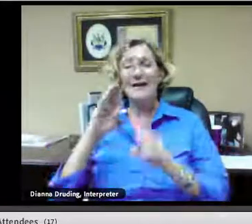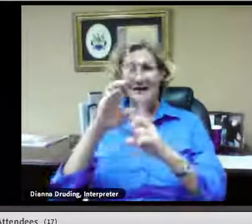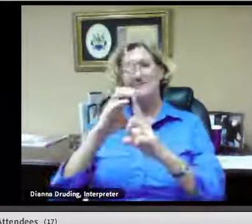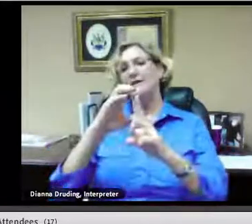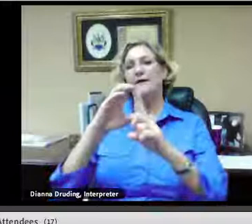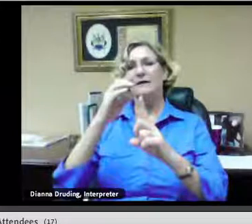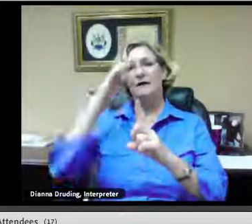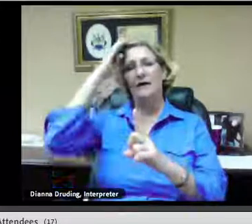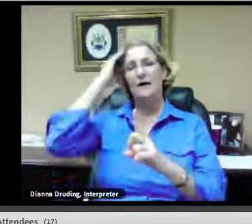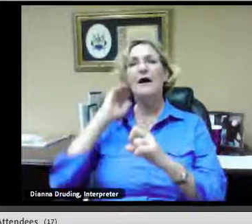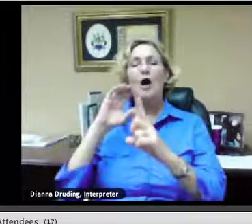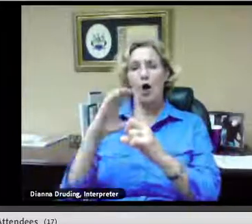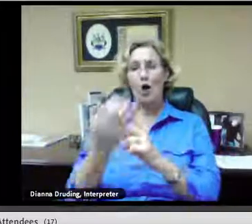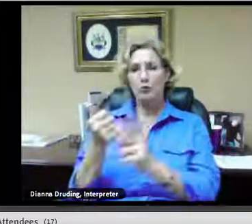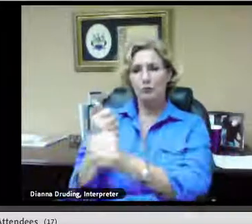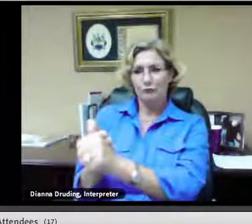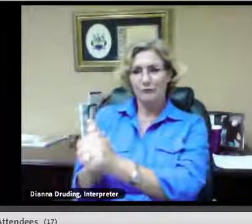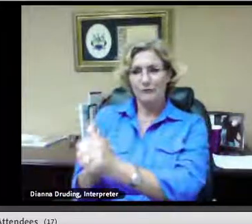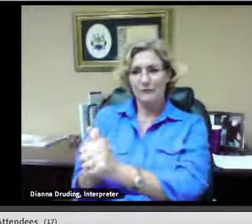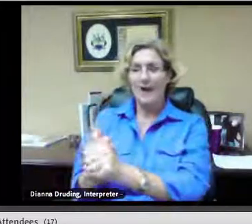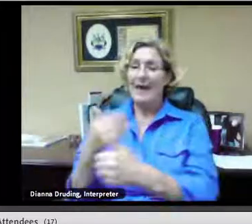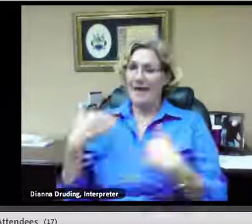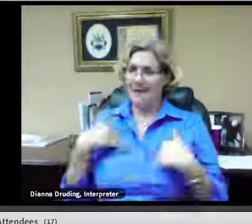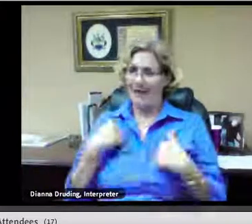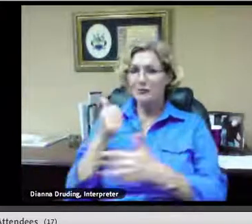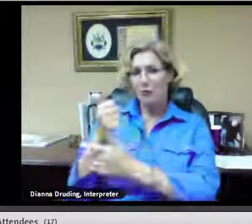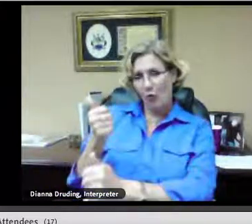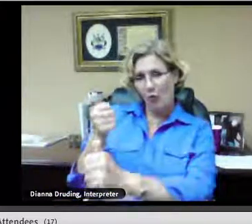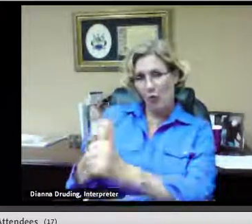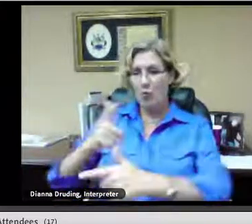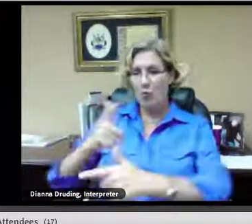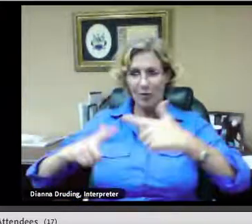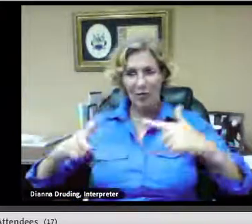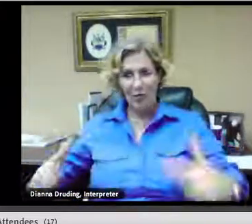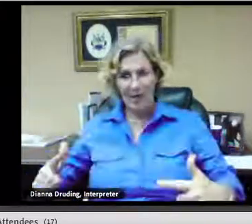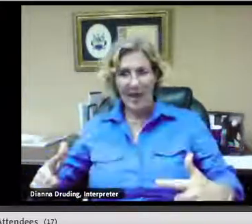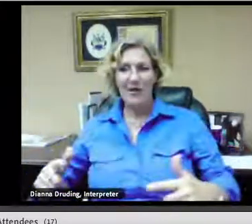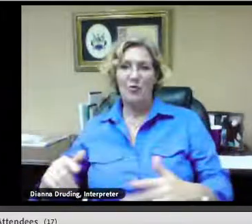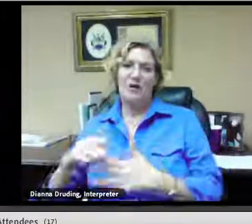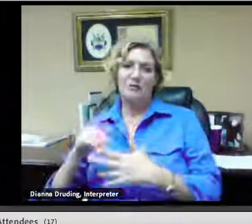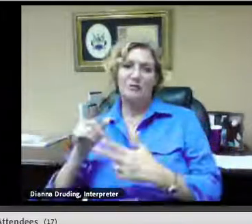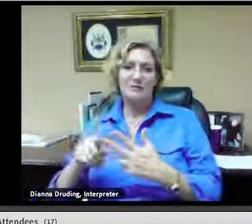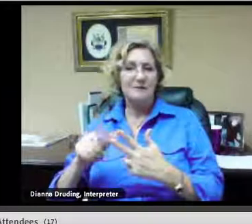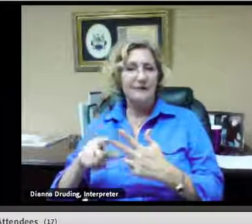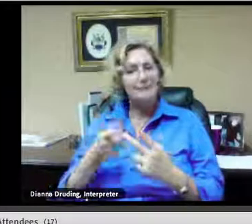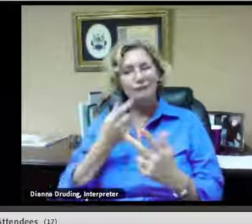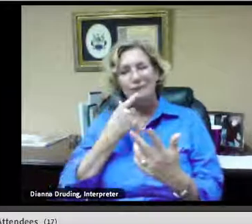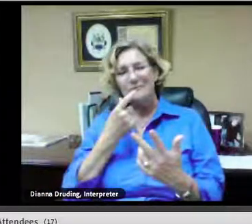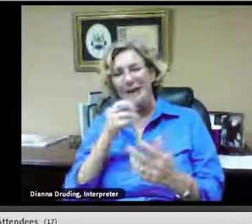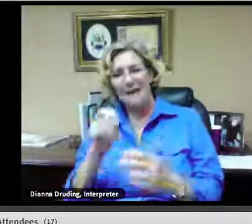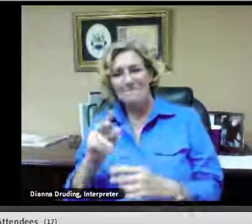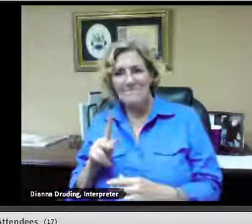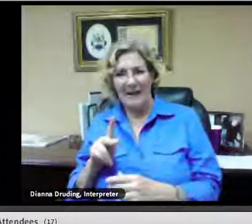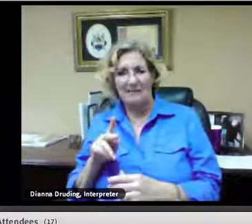Again, I think this points back to the idea of ableism and labeling people who are different,